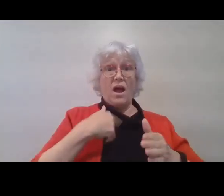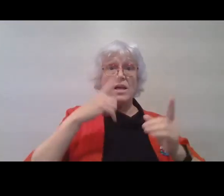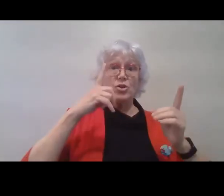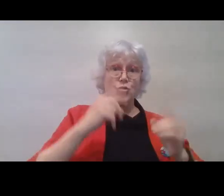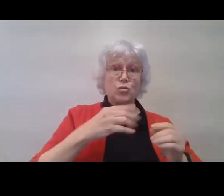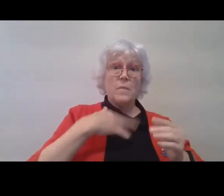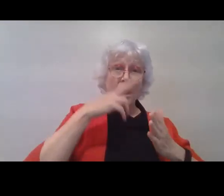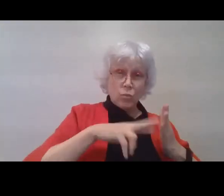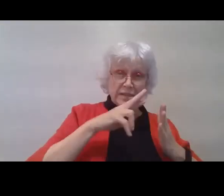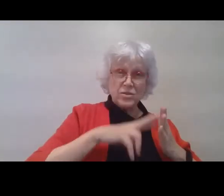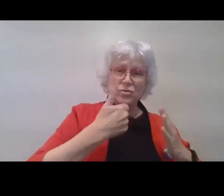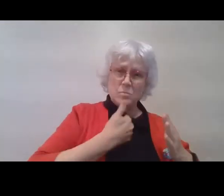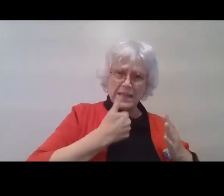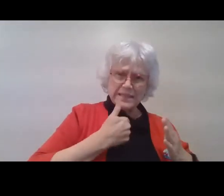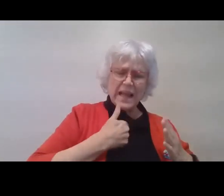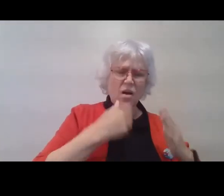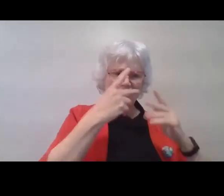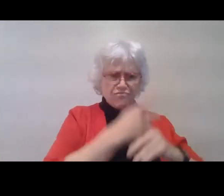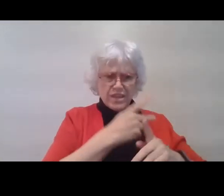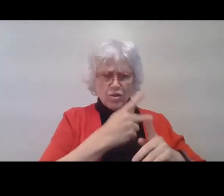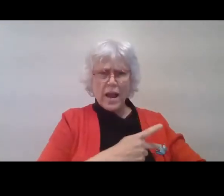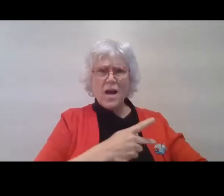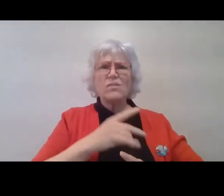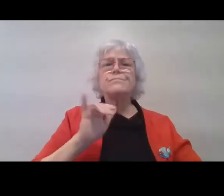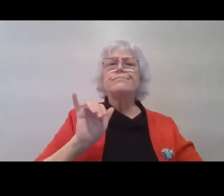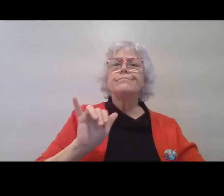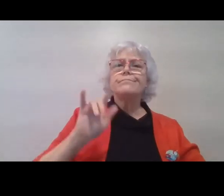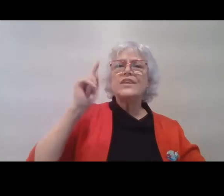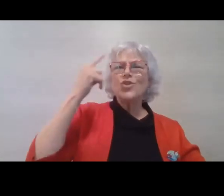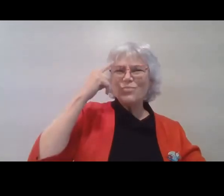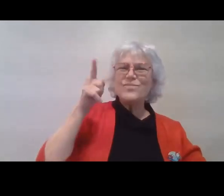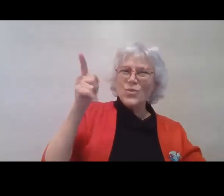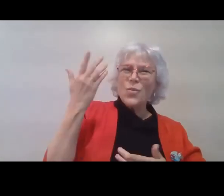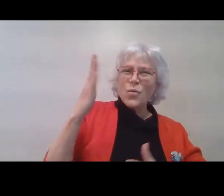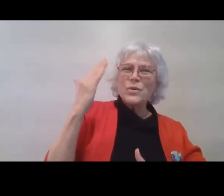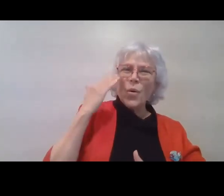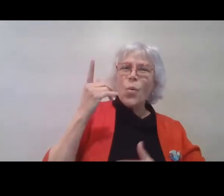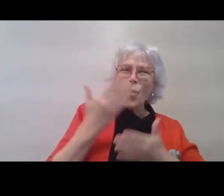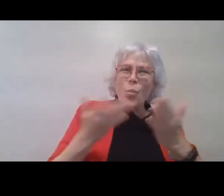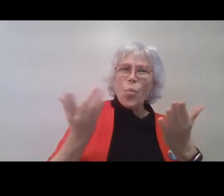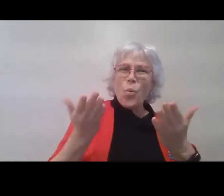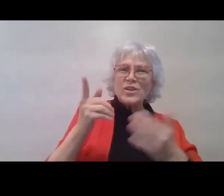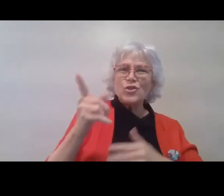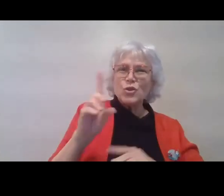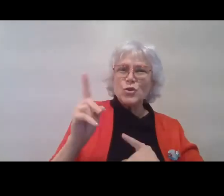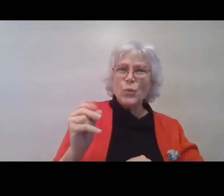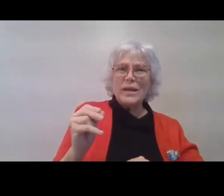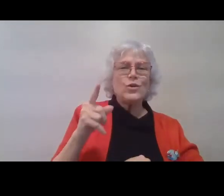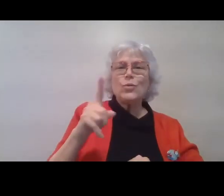things together and figure out that the government knows what it is doing, these things are happening, you cannot say the people in